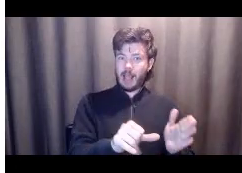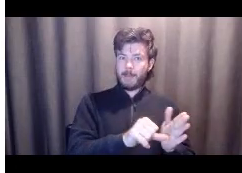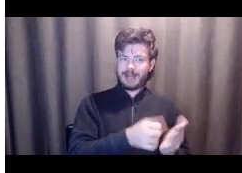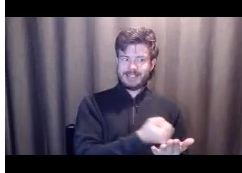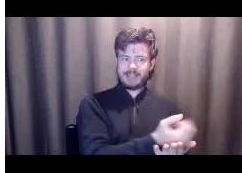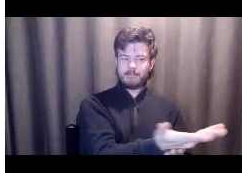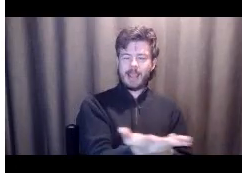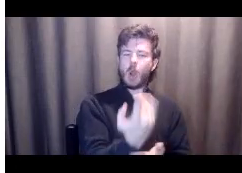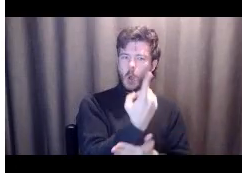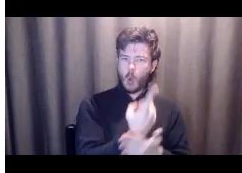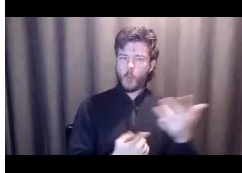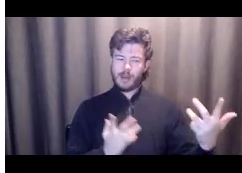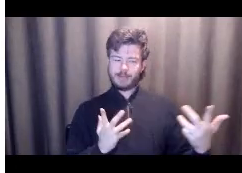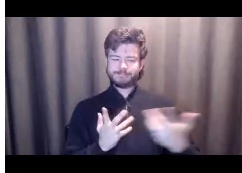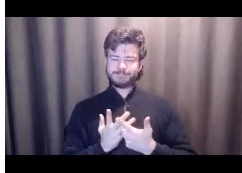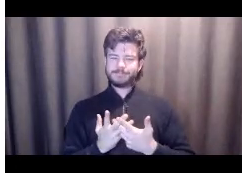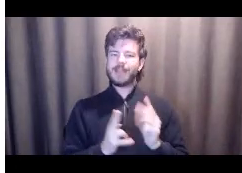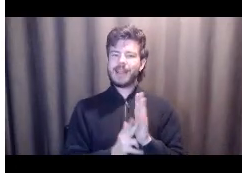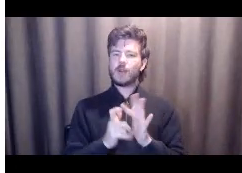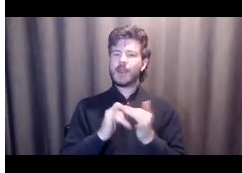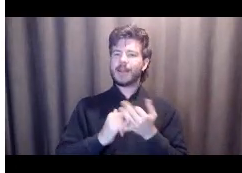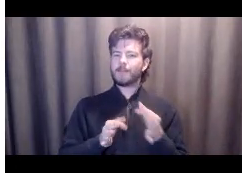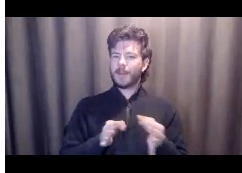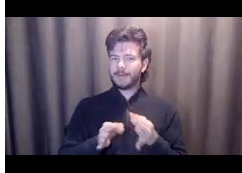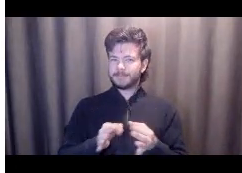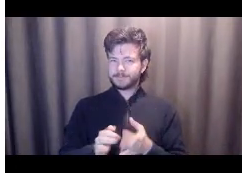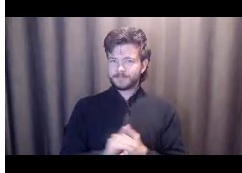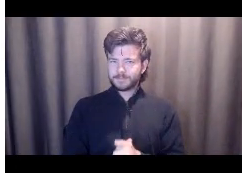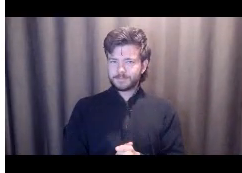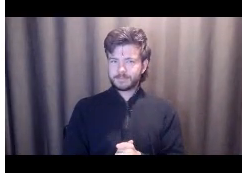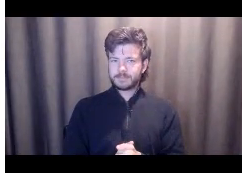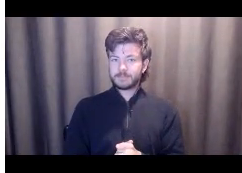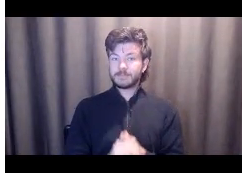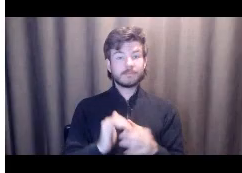There might be supports or strategies we can include in